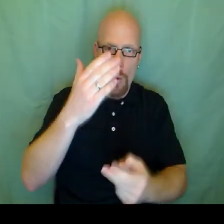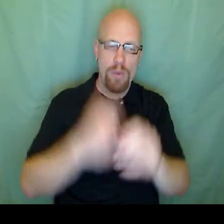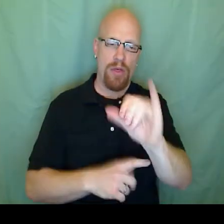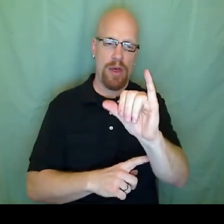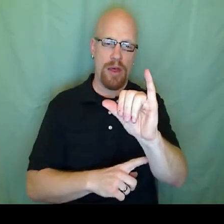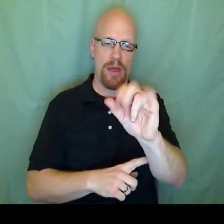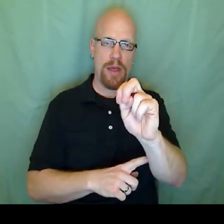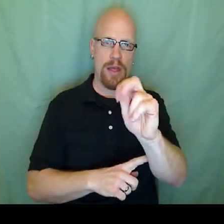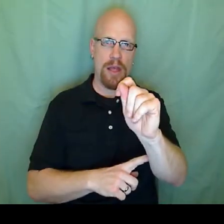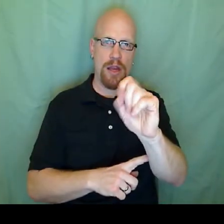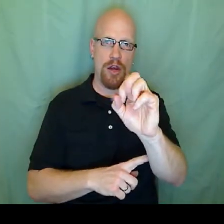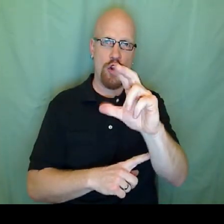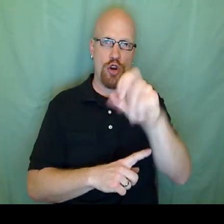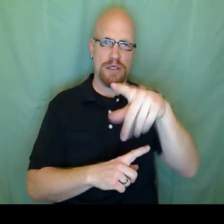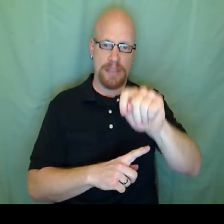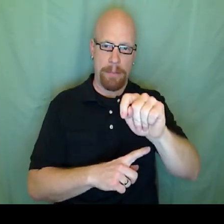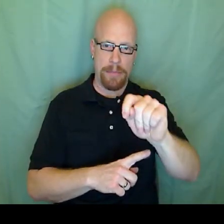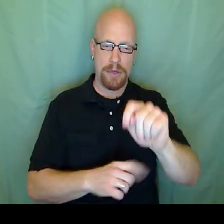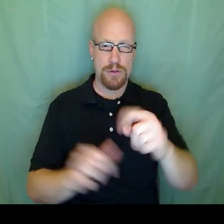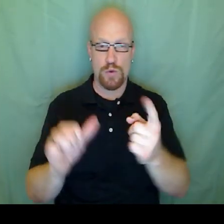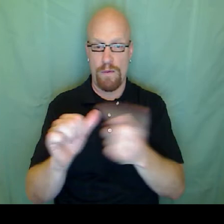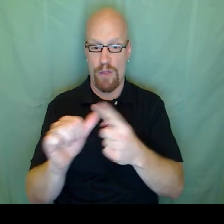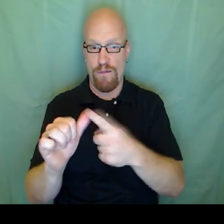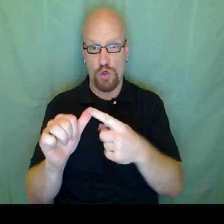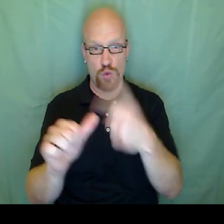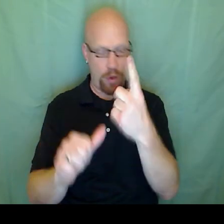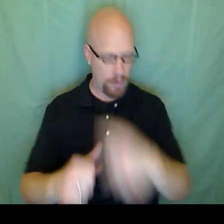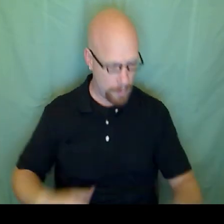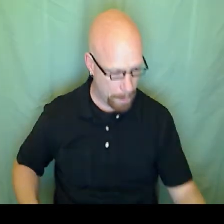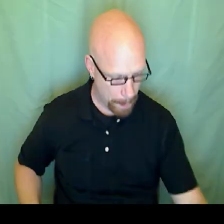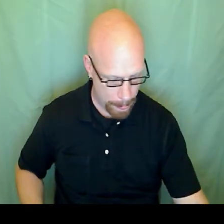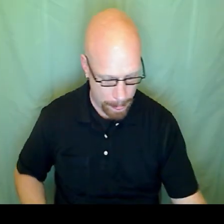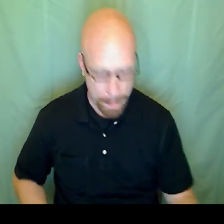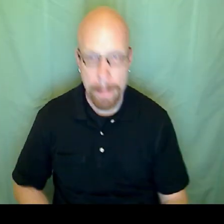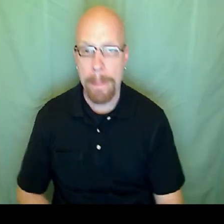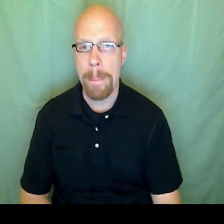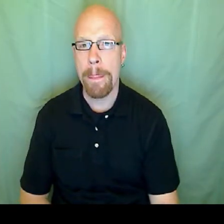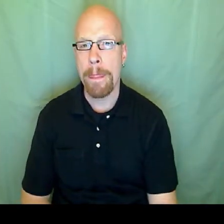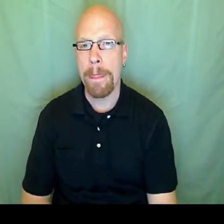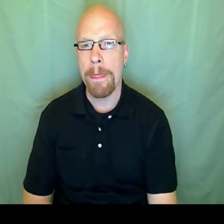We need to identify our slopes for both lines and our Y intercepts for both lines.